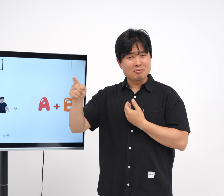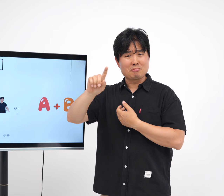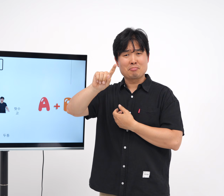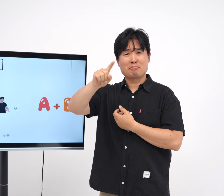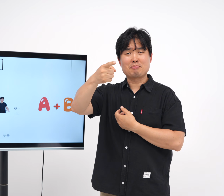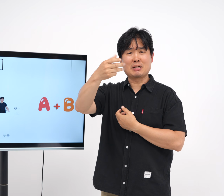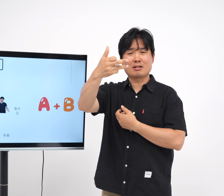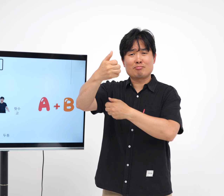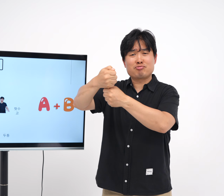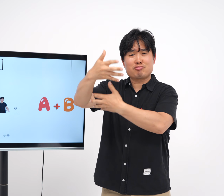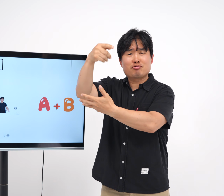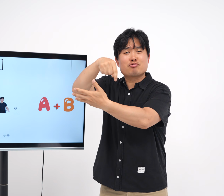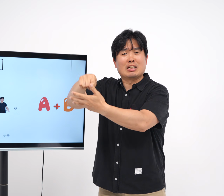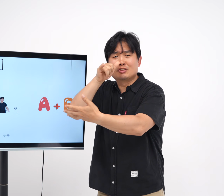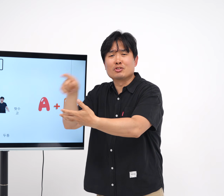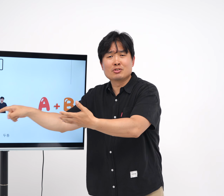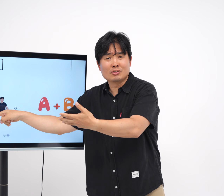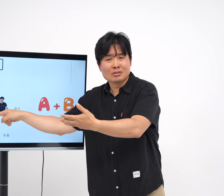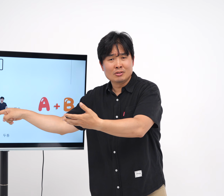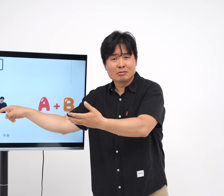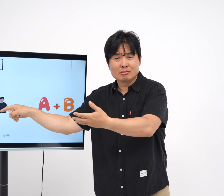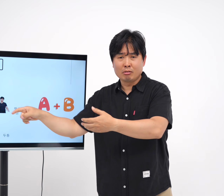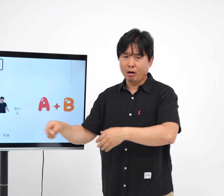This expression is also included in the list of 118 expressions.